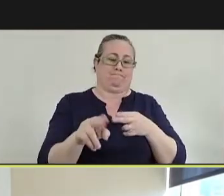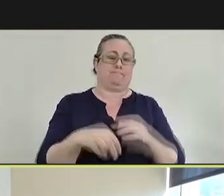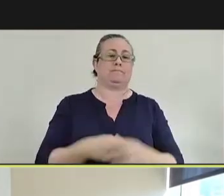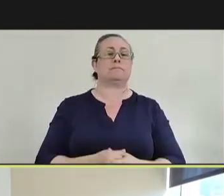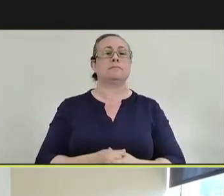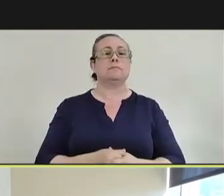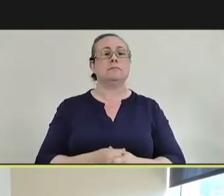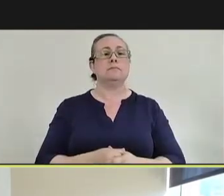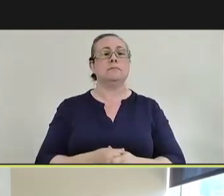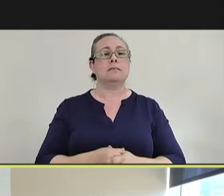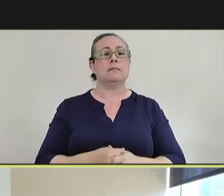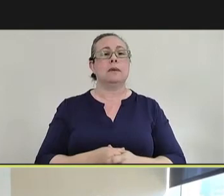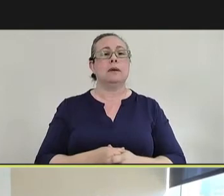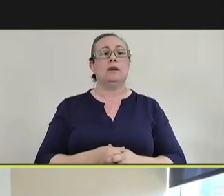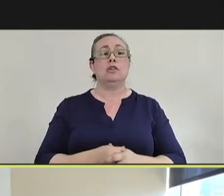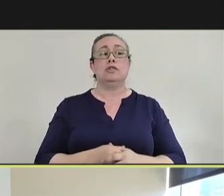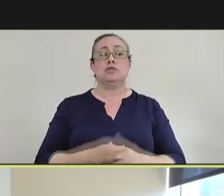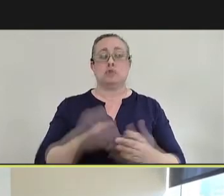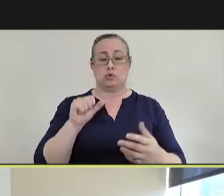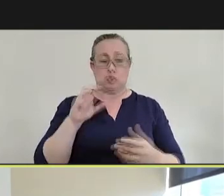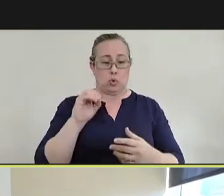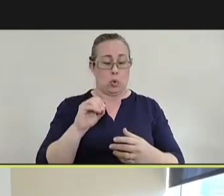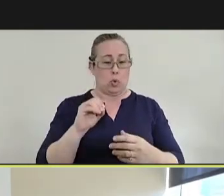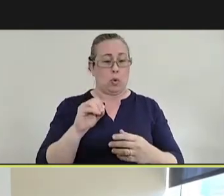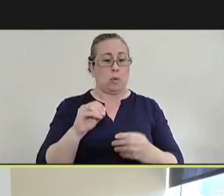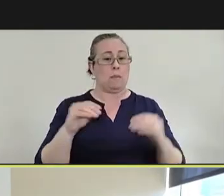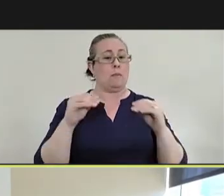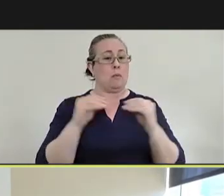moving beyond the traditional vaccine engineering, our goal is to build a platform